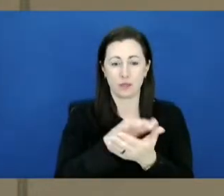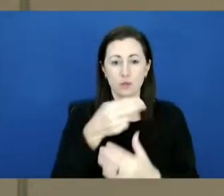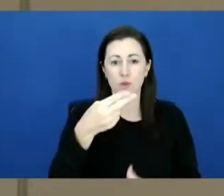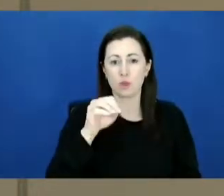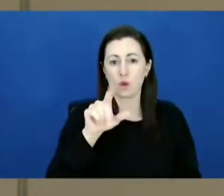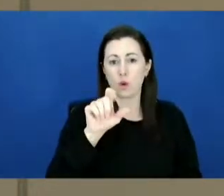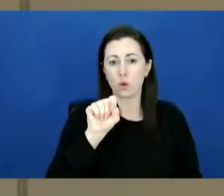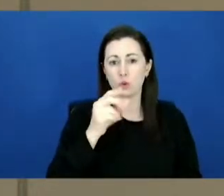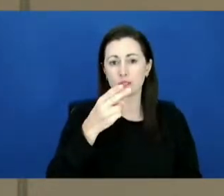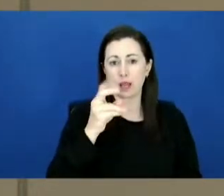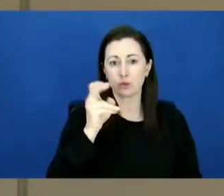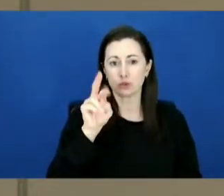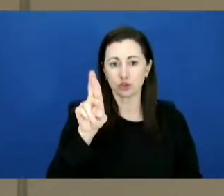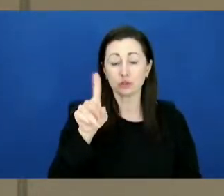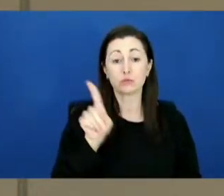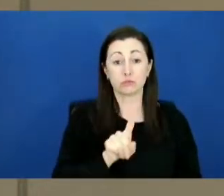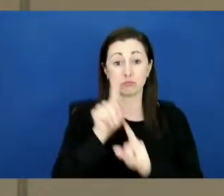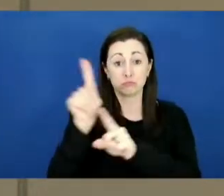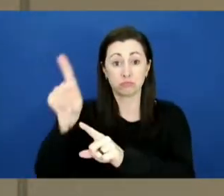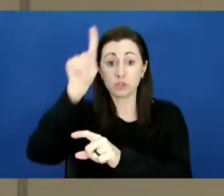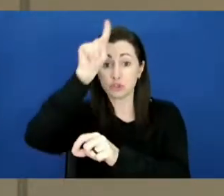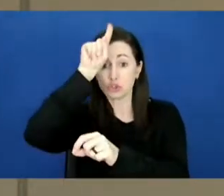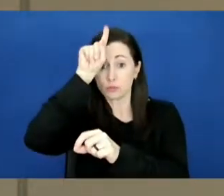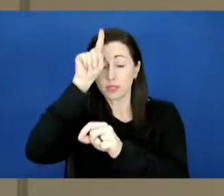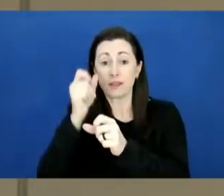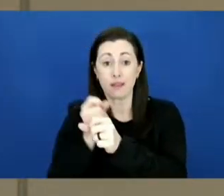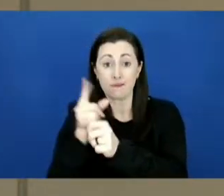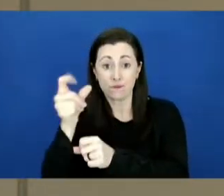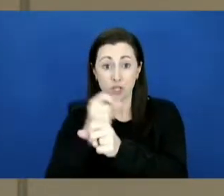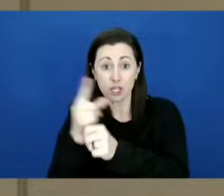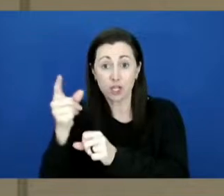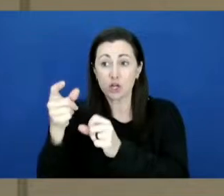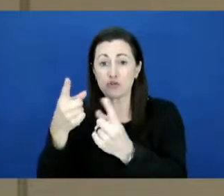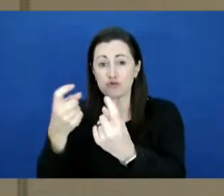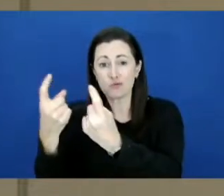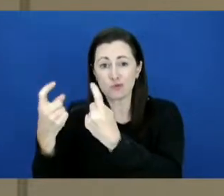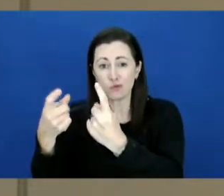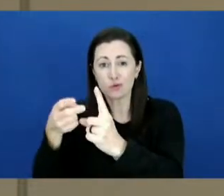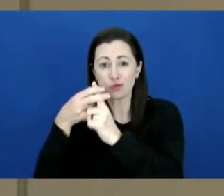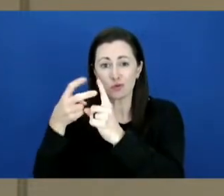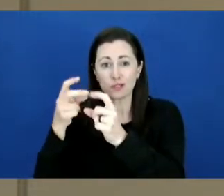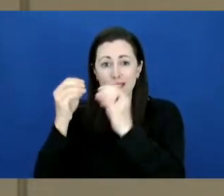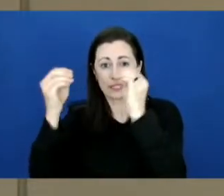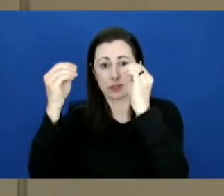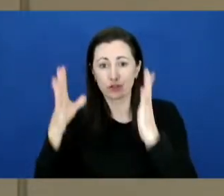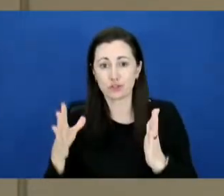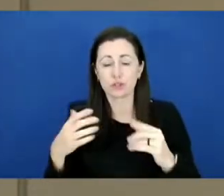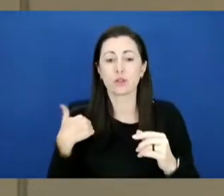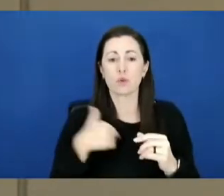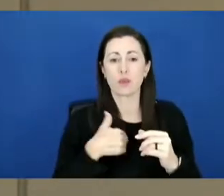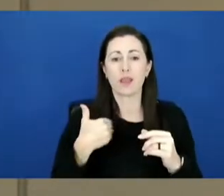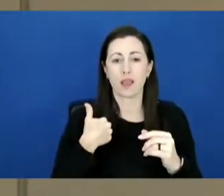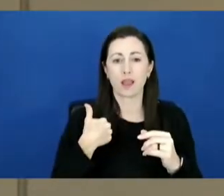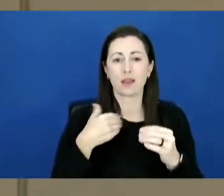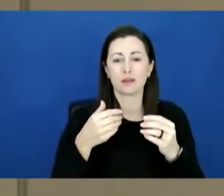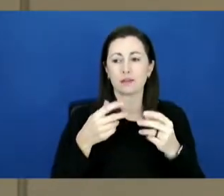THAT'S RIGHT. AND SHE